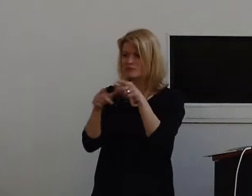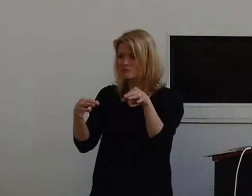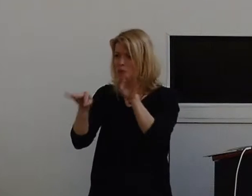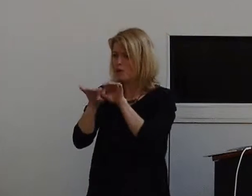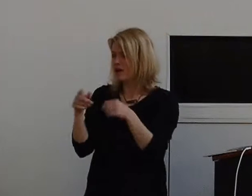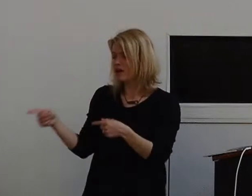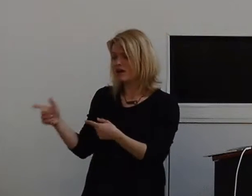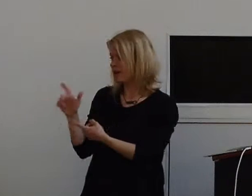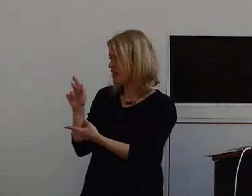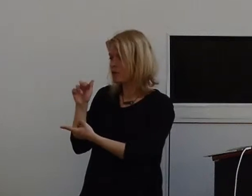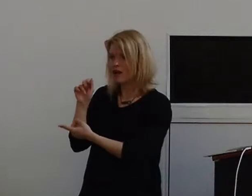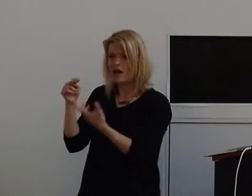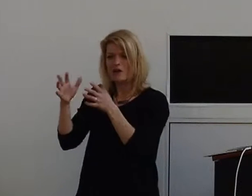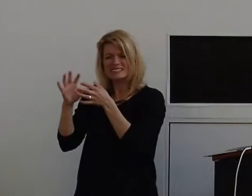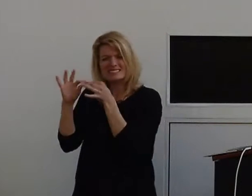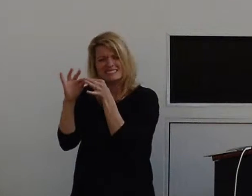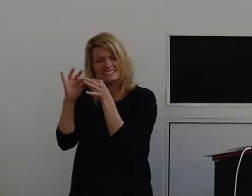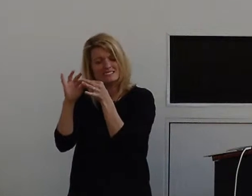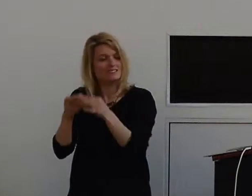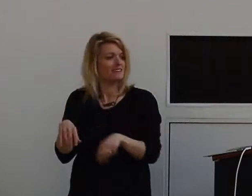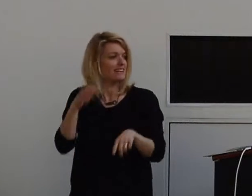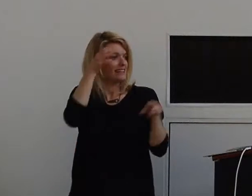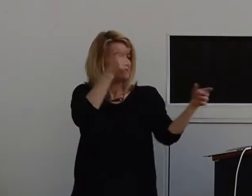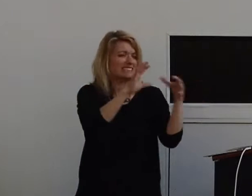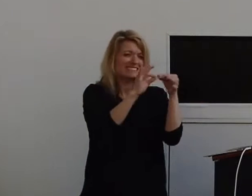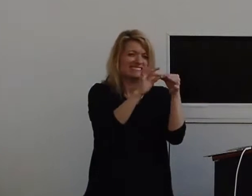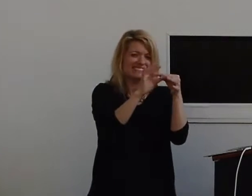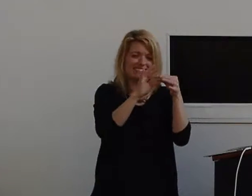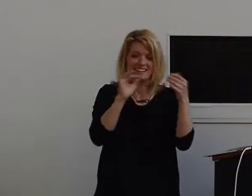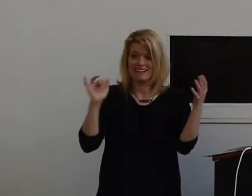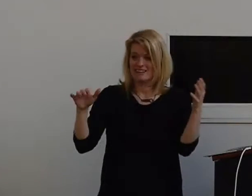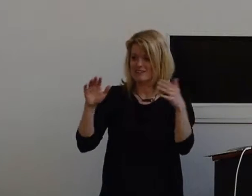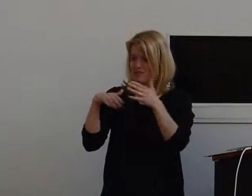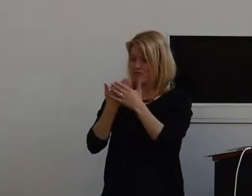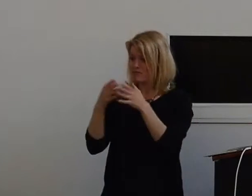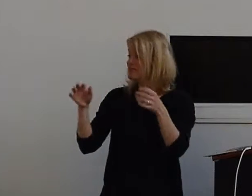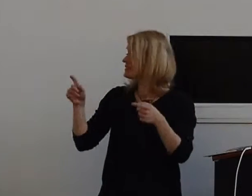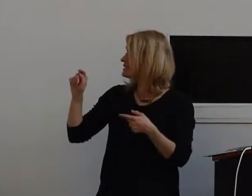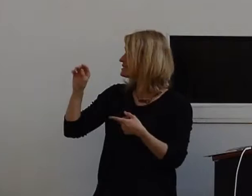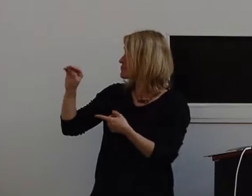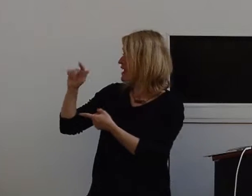The information that Dr. Petitto, Dr. Allen, and Dr. Langdon